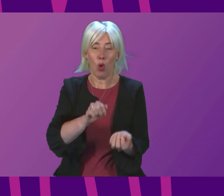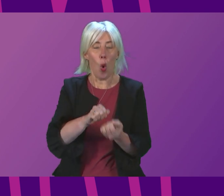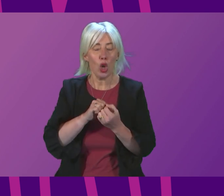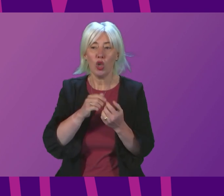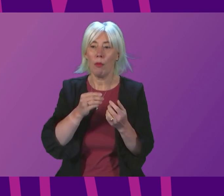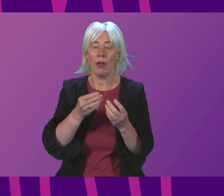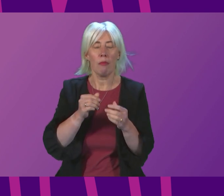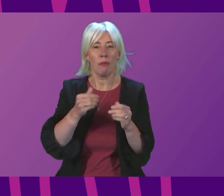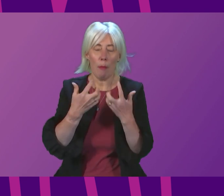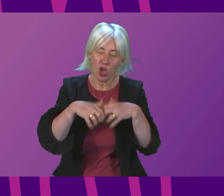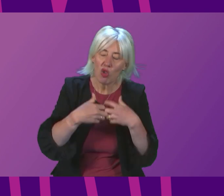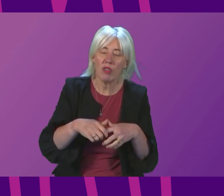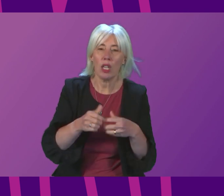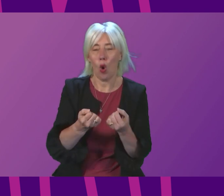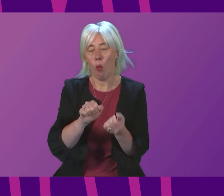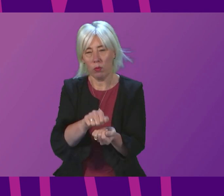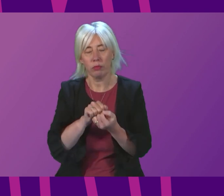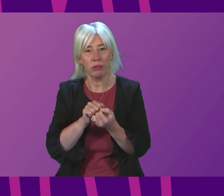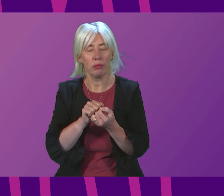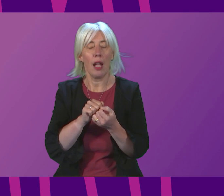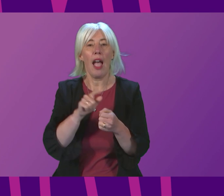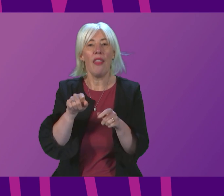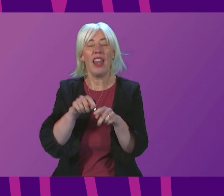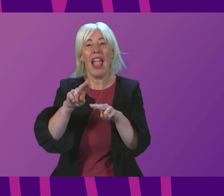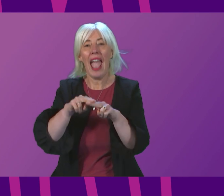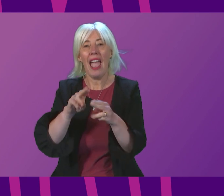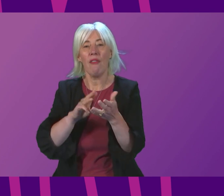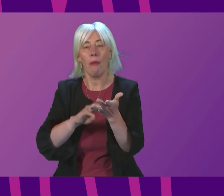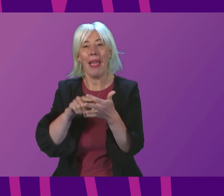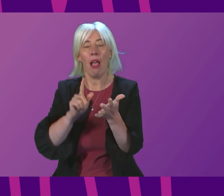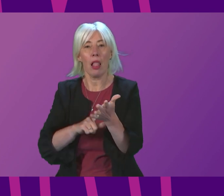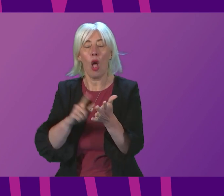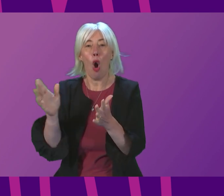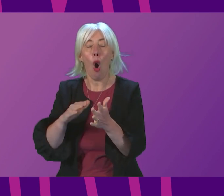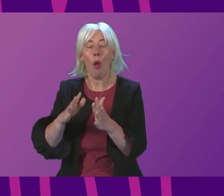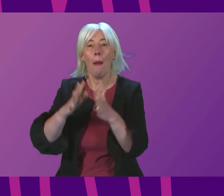they arrived at the shipyard; and that FMEL would require all major suppliers to offer a full-refund guarantee.